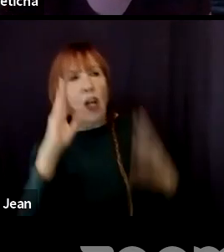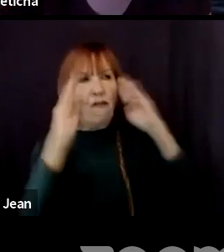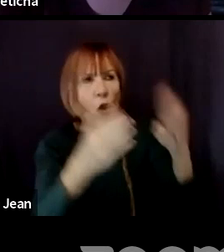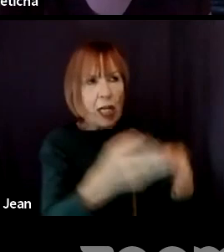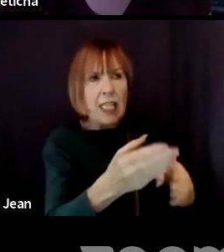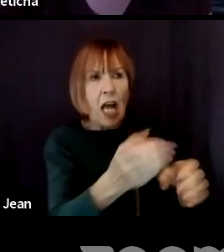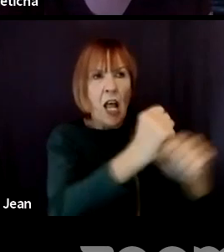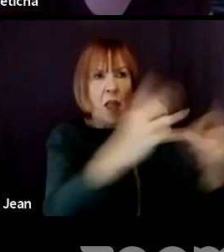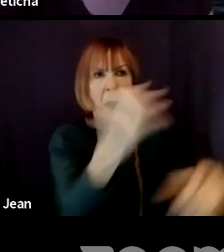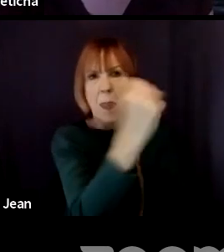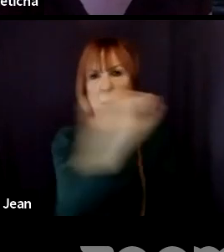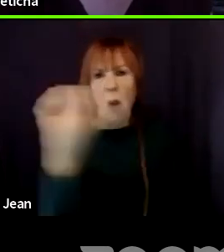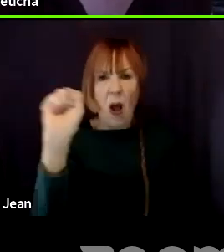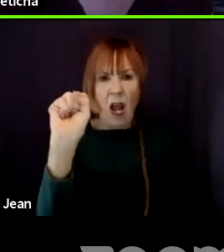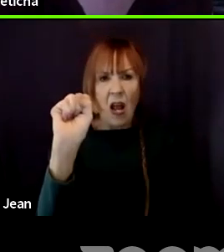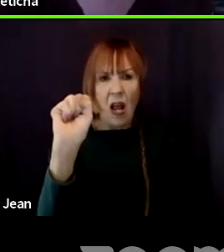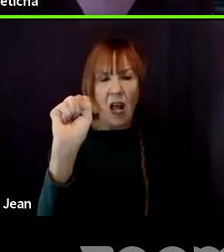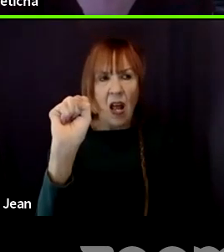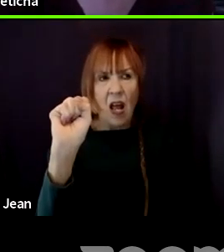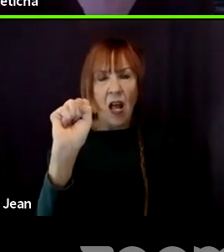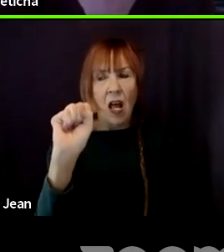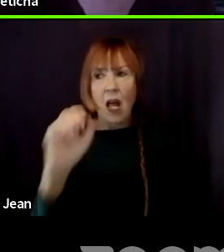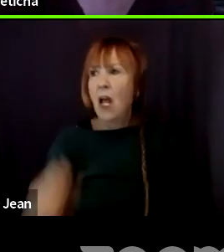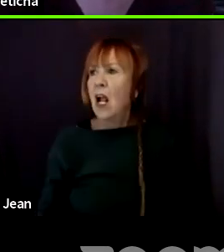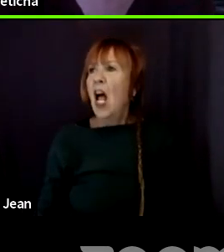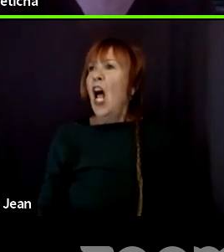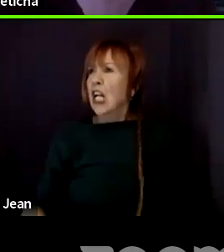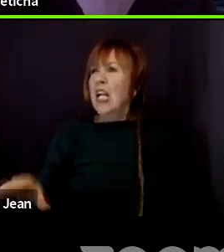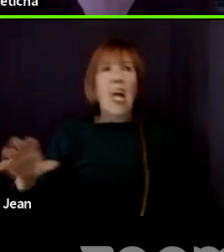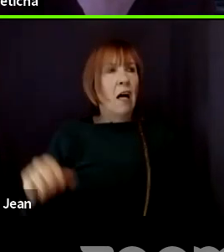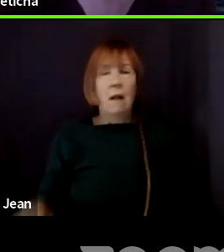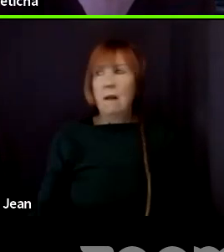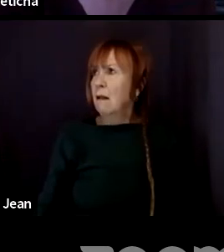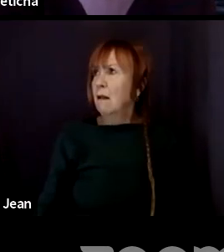Like, what if we just focus on how it became Black Wall Street?